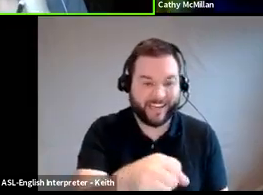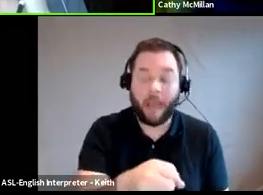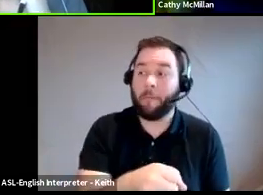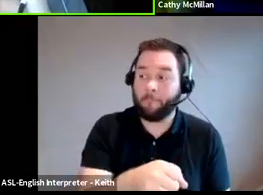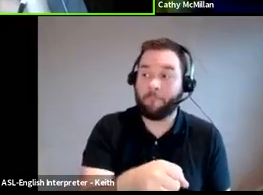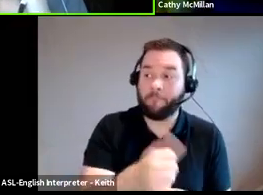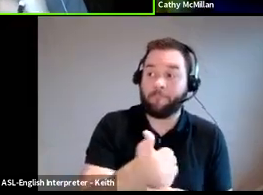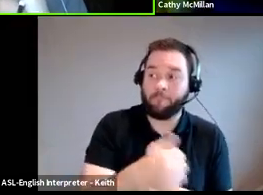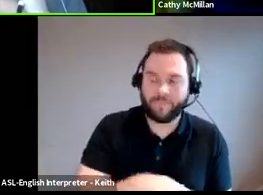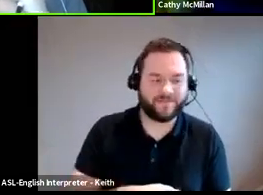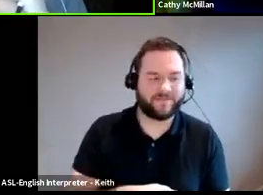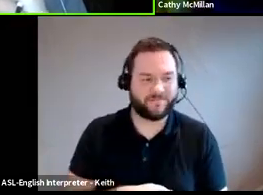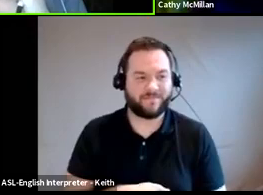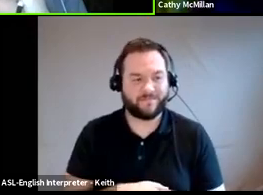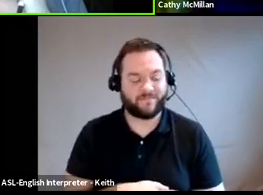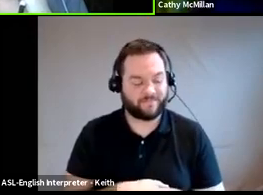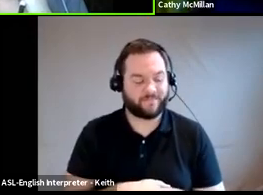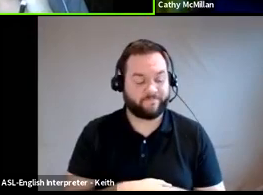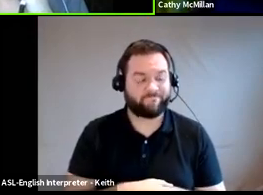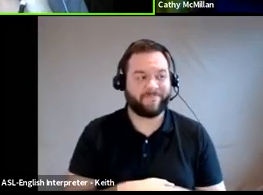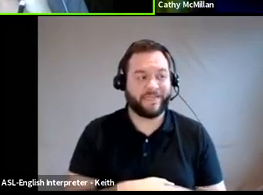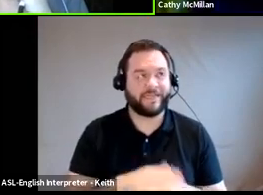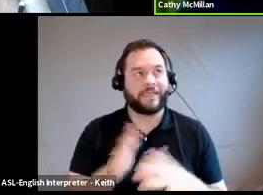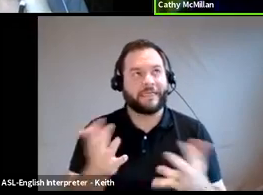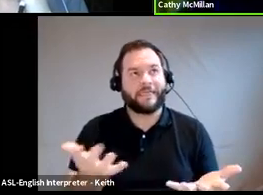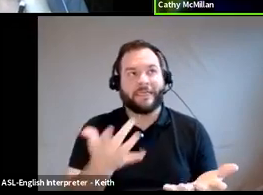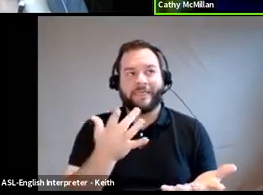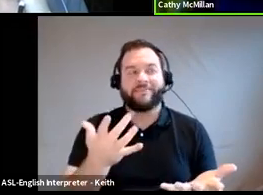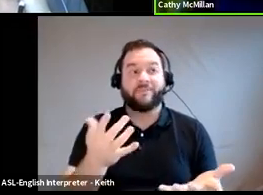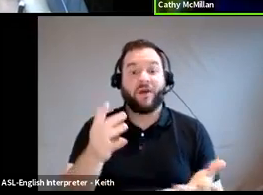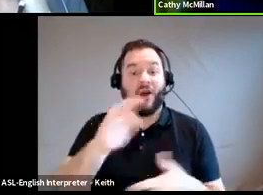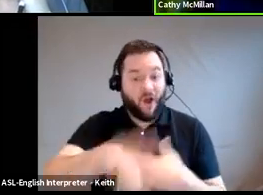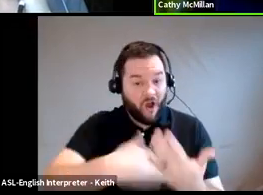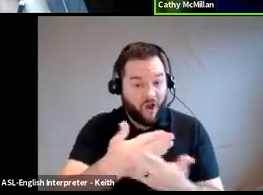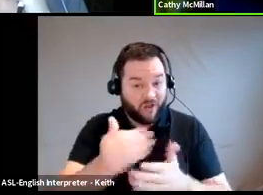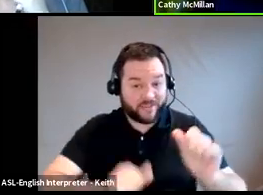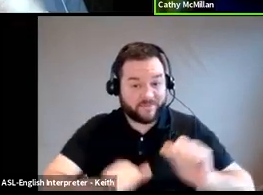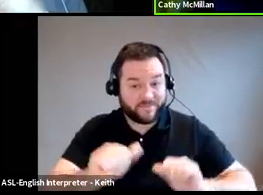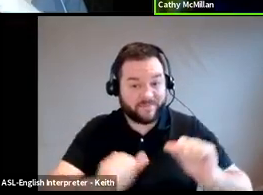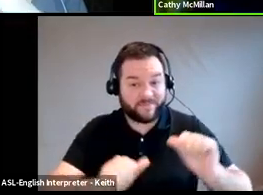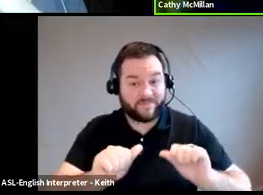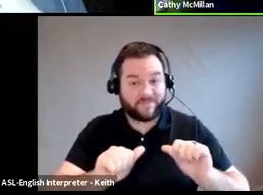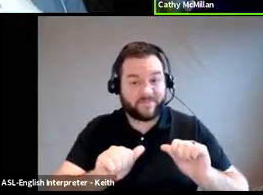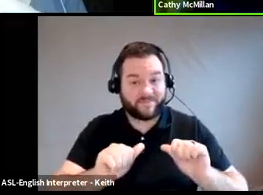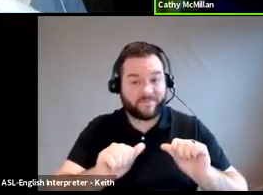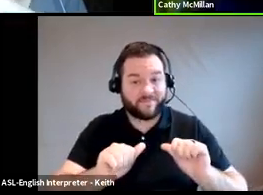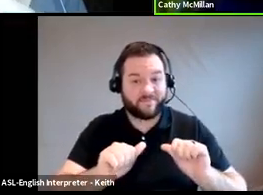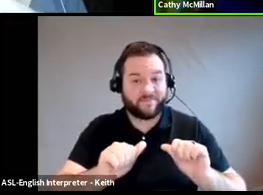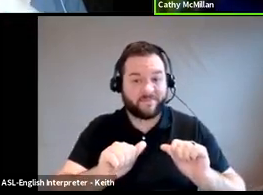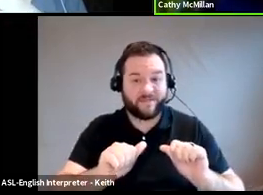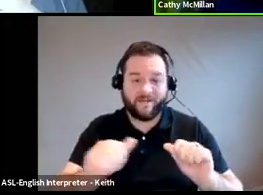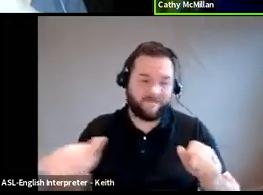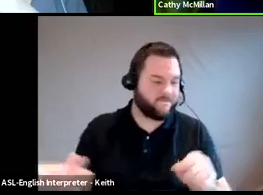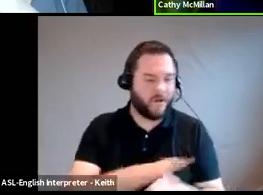's bringing up something I wanted to talk about anyway. Okay. I think that all assessment. like